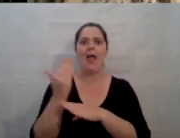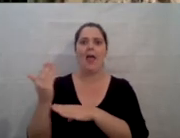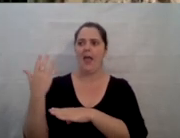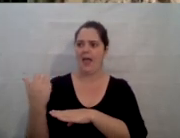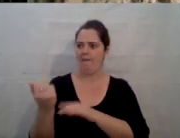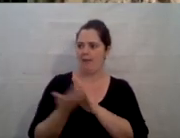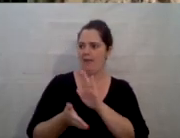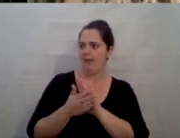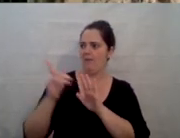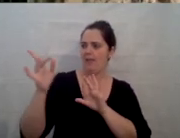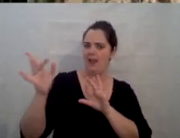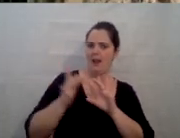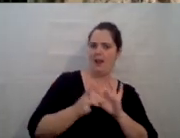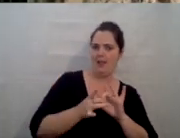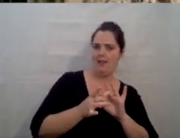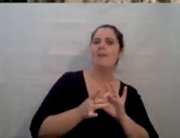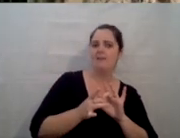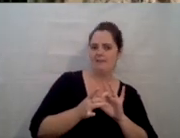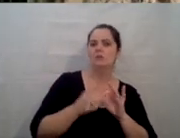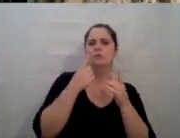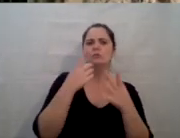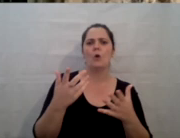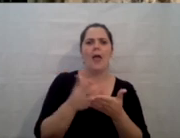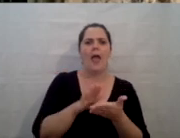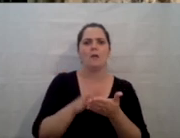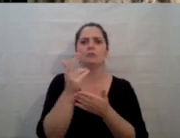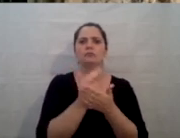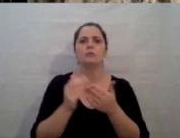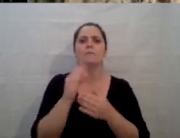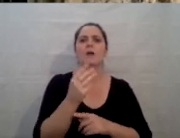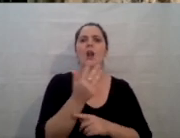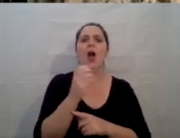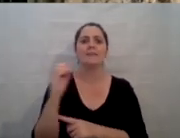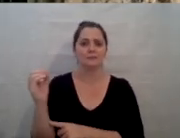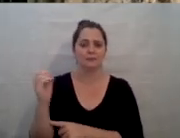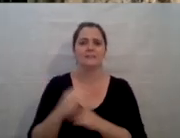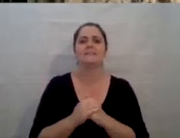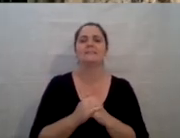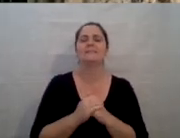academic life drawing of the 19th century, and then we're going to get right into it and we're going to start drawing and I'm going to be drawing